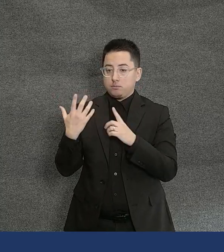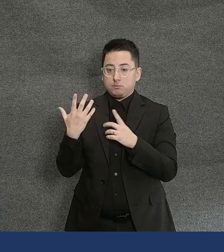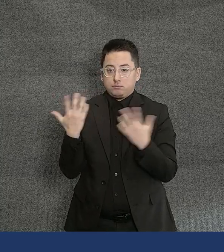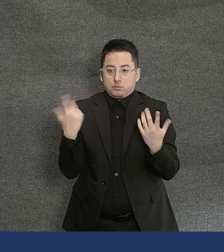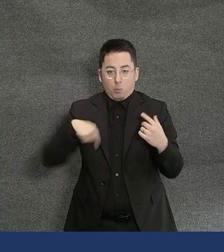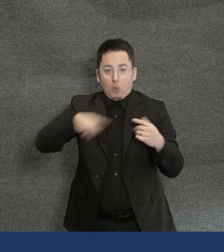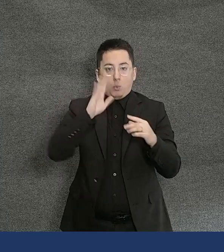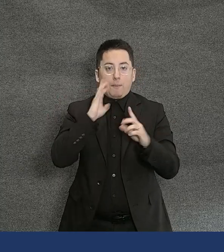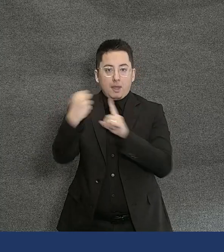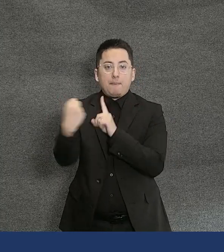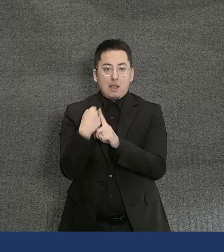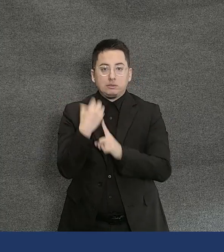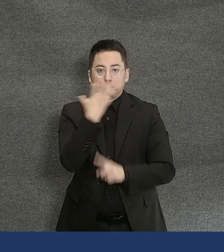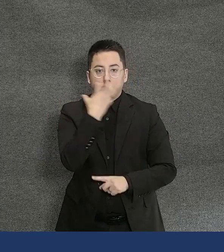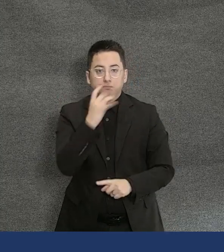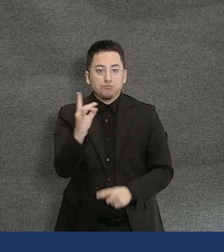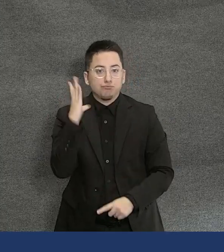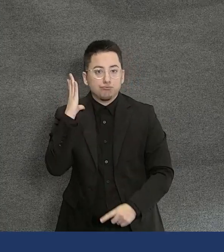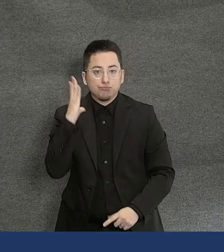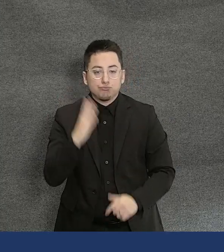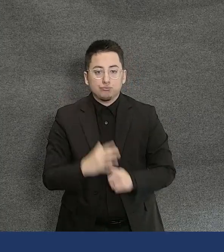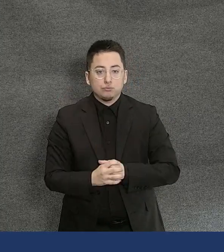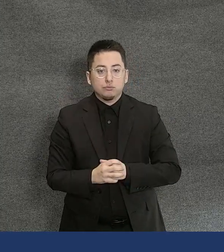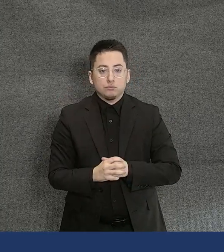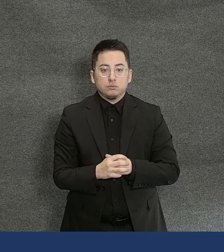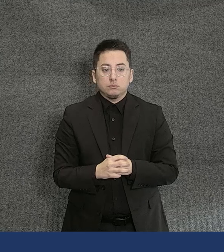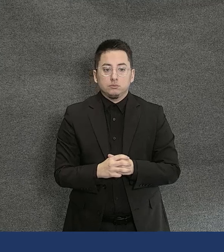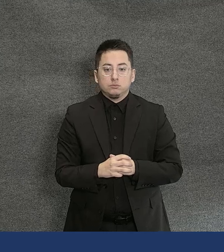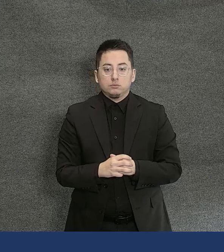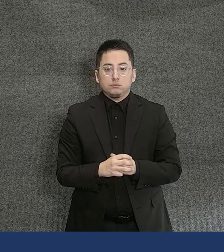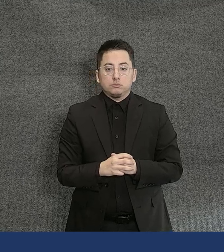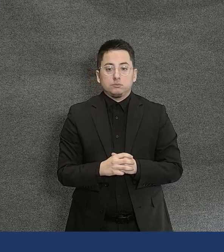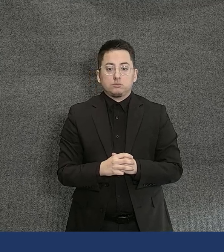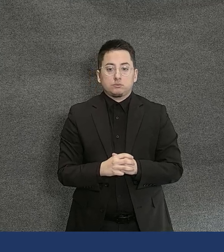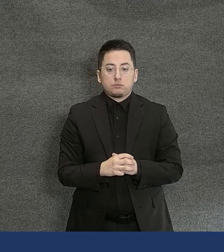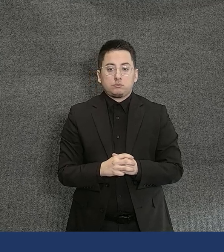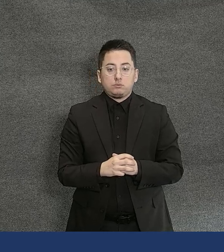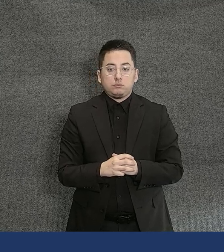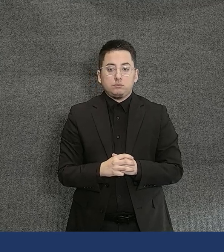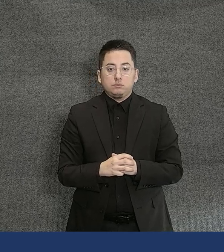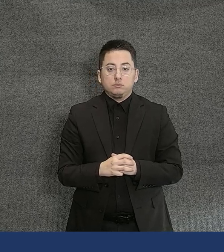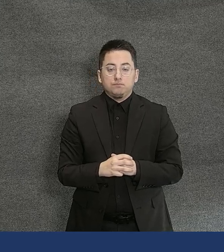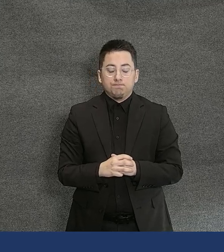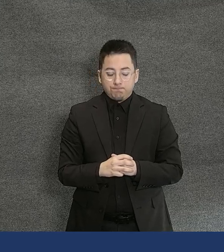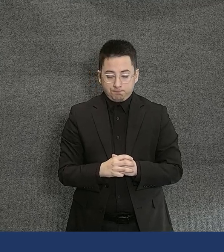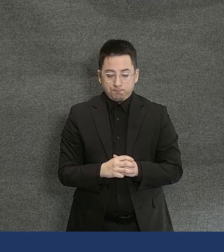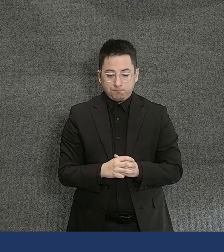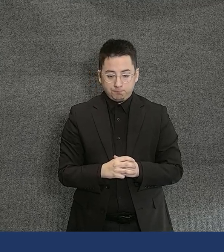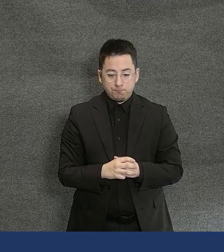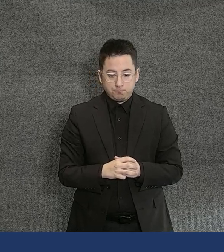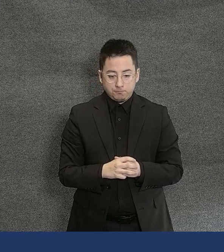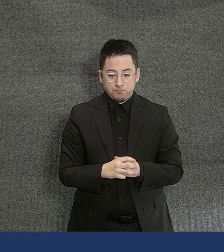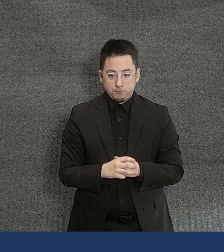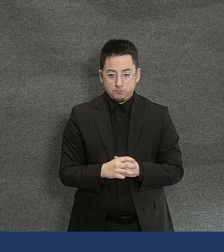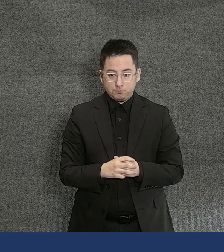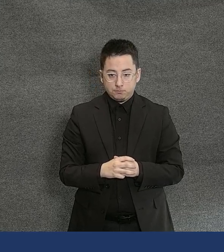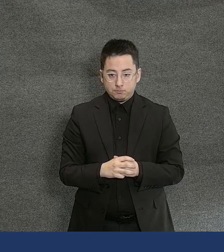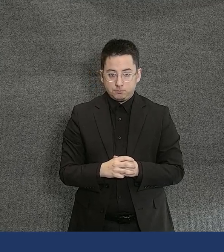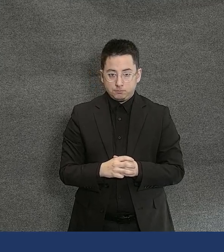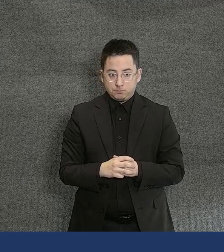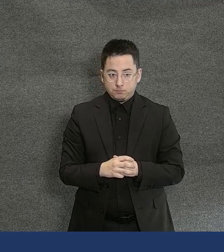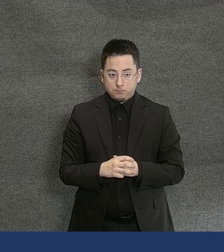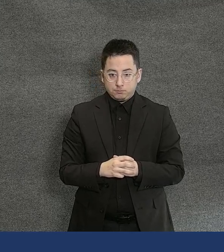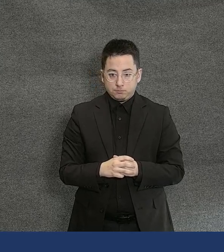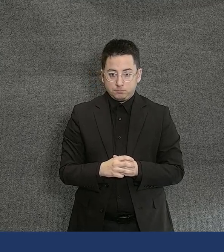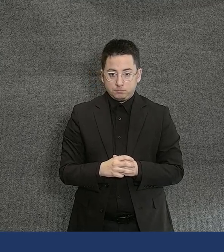And so I am frustrated with that process